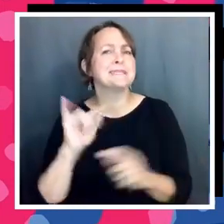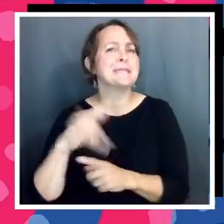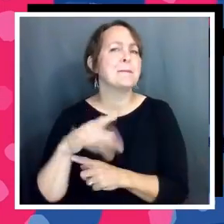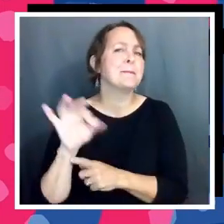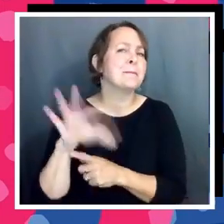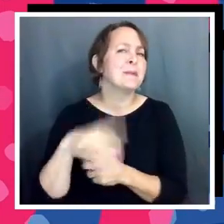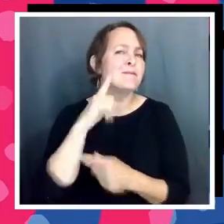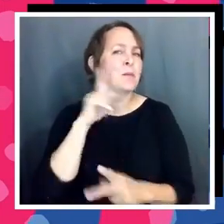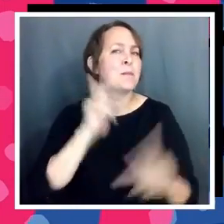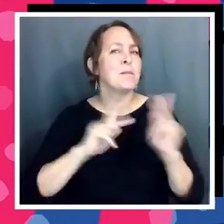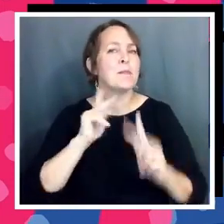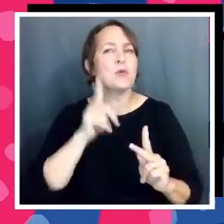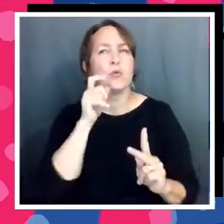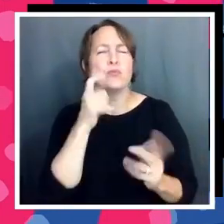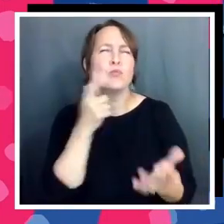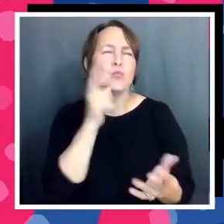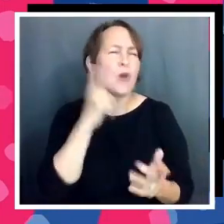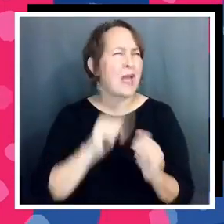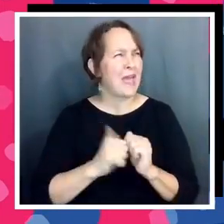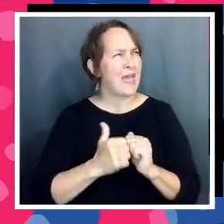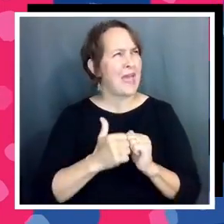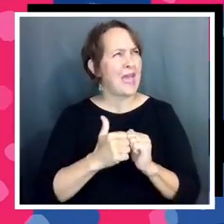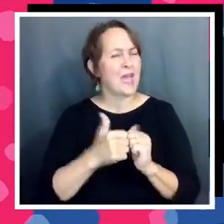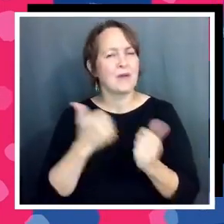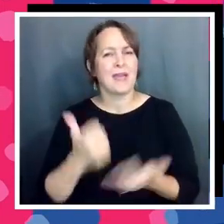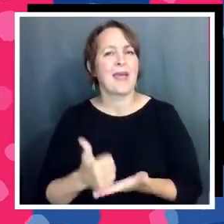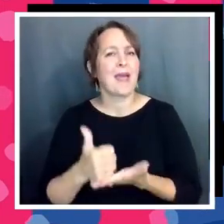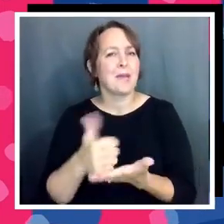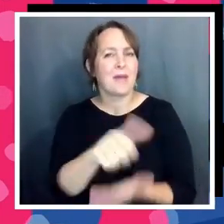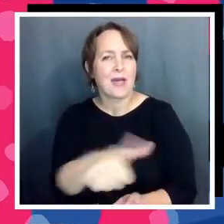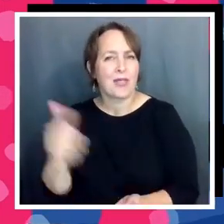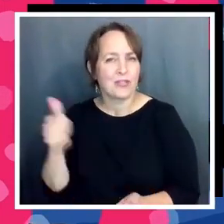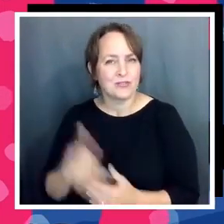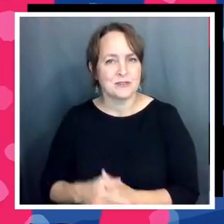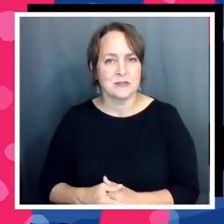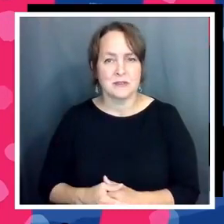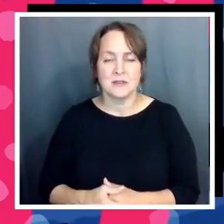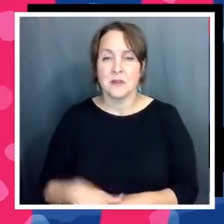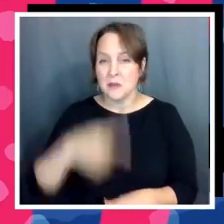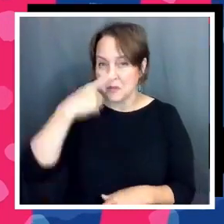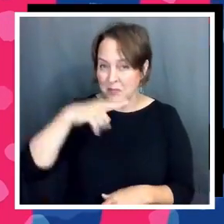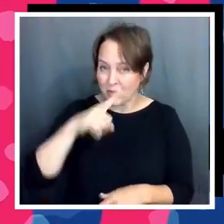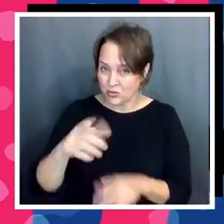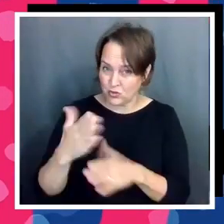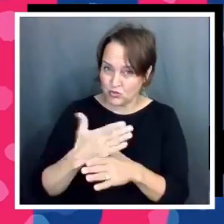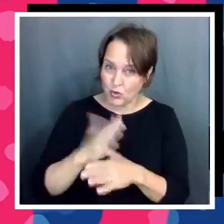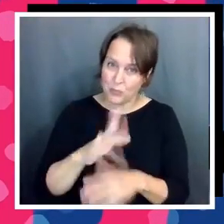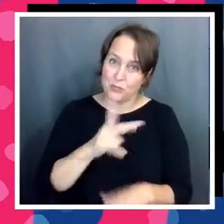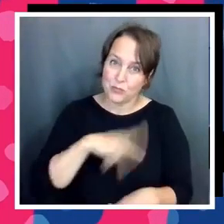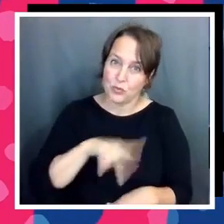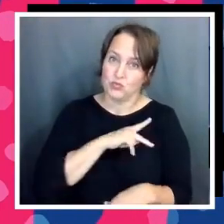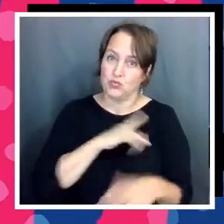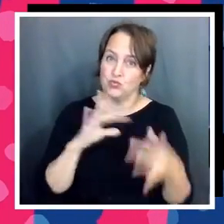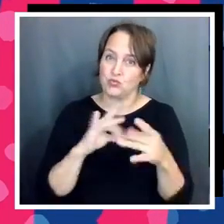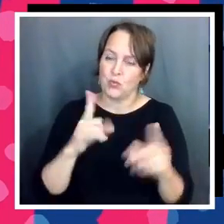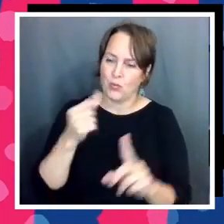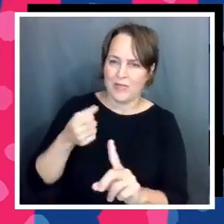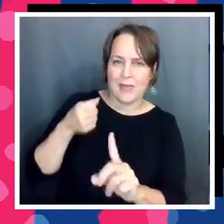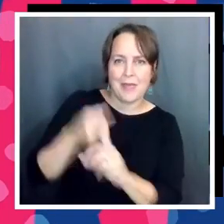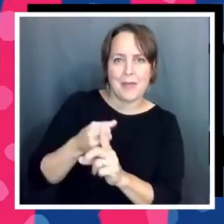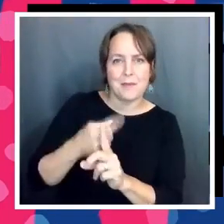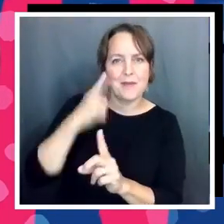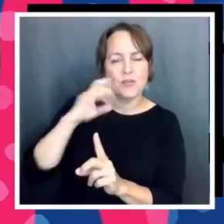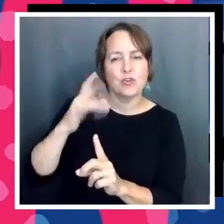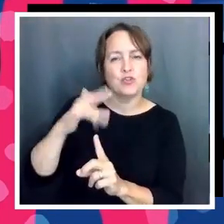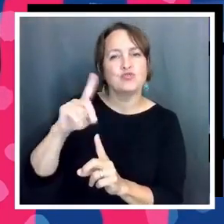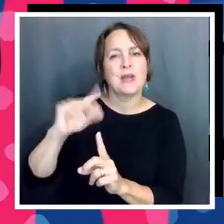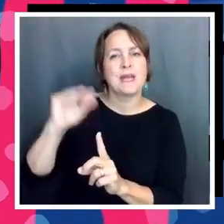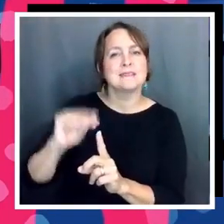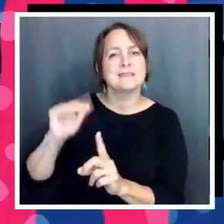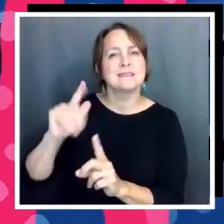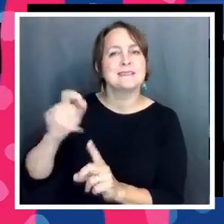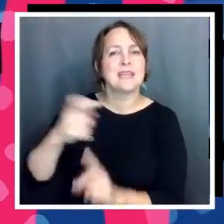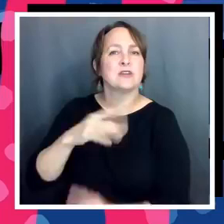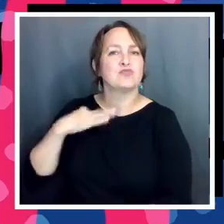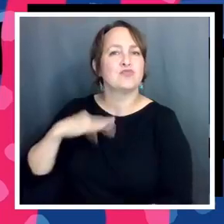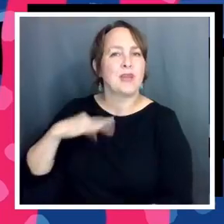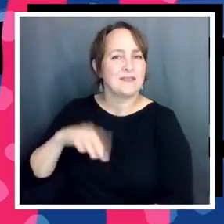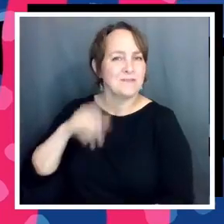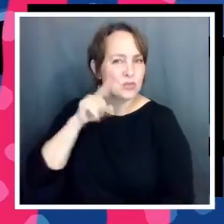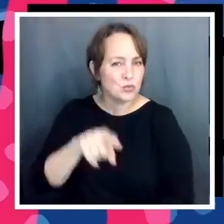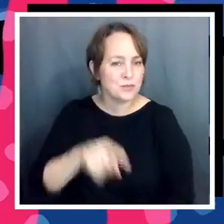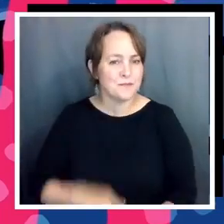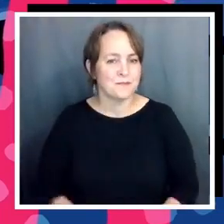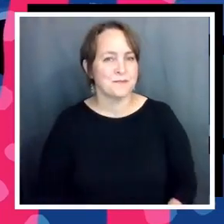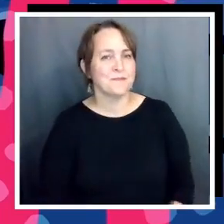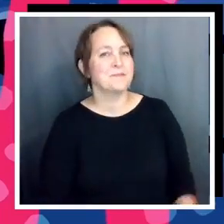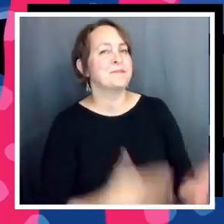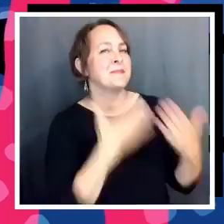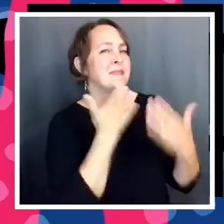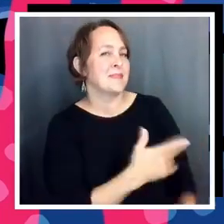JOINING US.